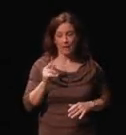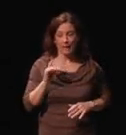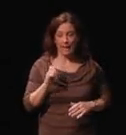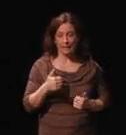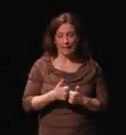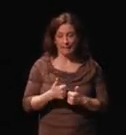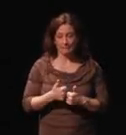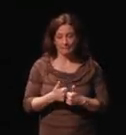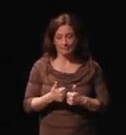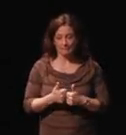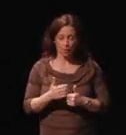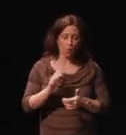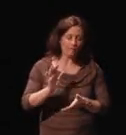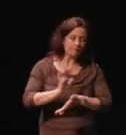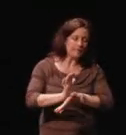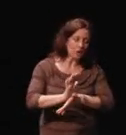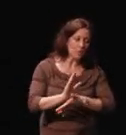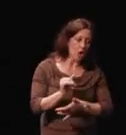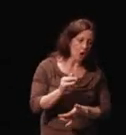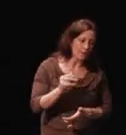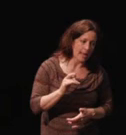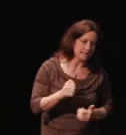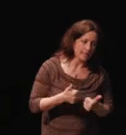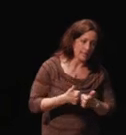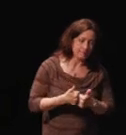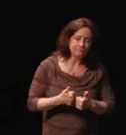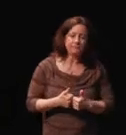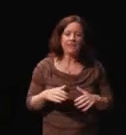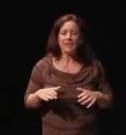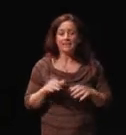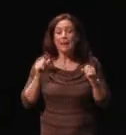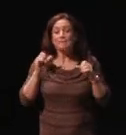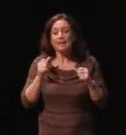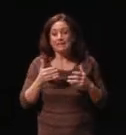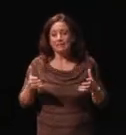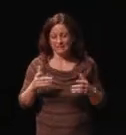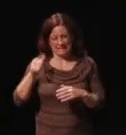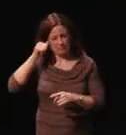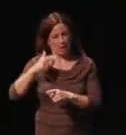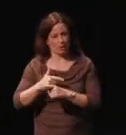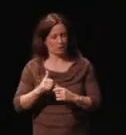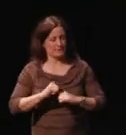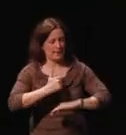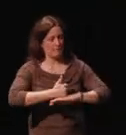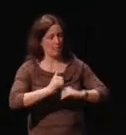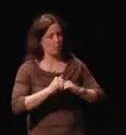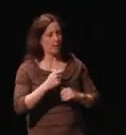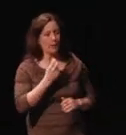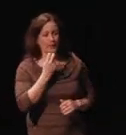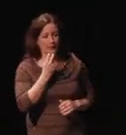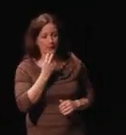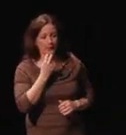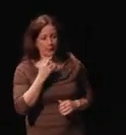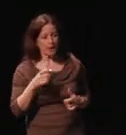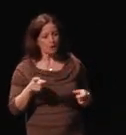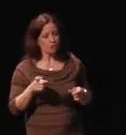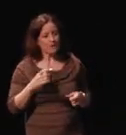video arcade game. They did amazing things. His brother set him up with a whistle-controlled telephone and